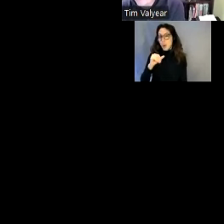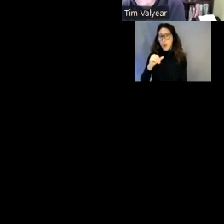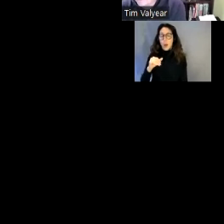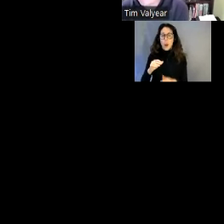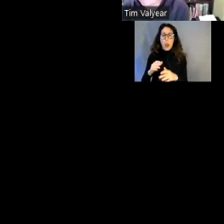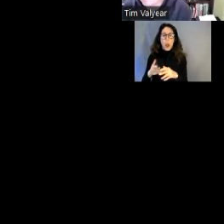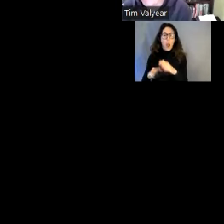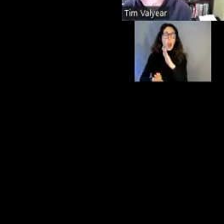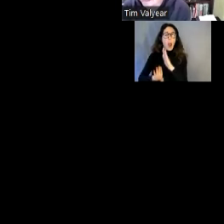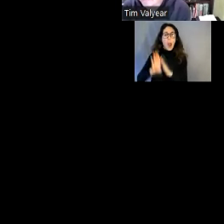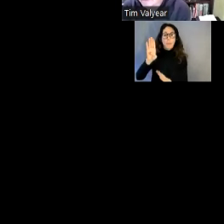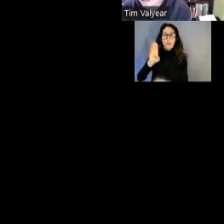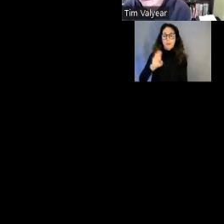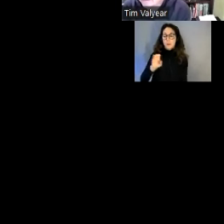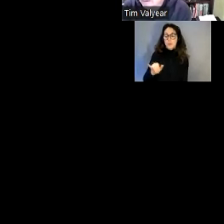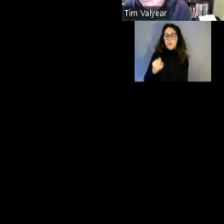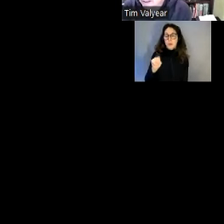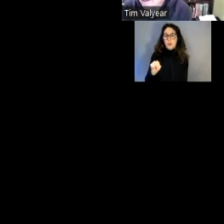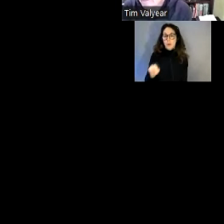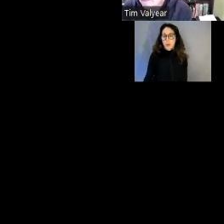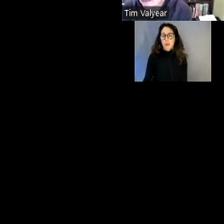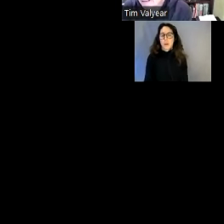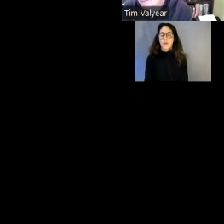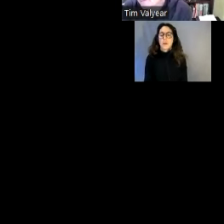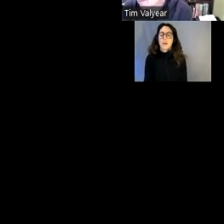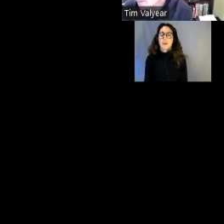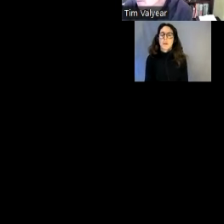with that. So it would be personal choice. We know